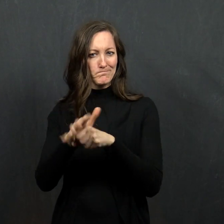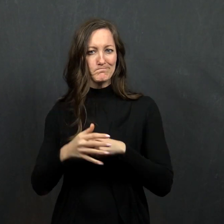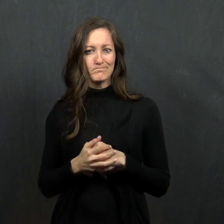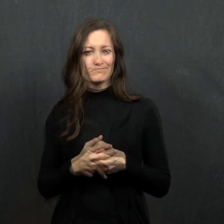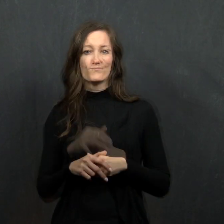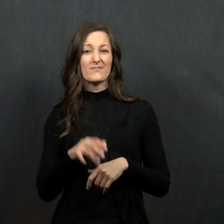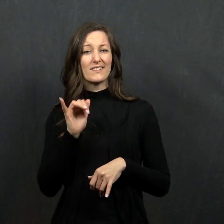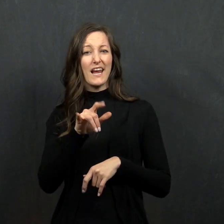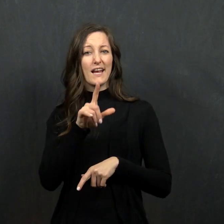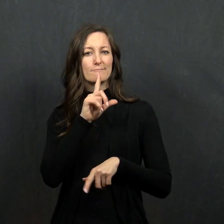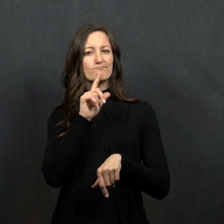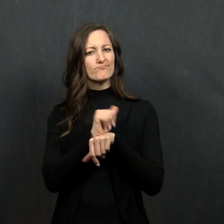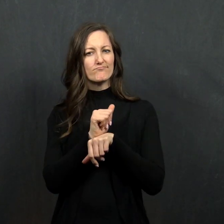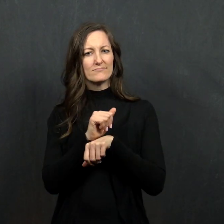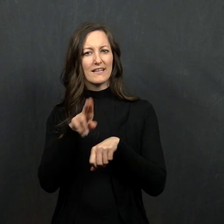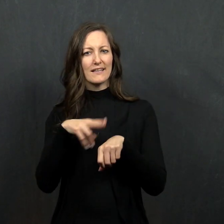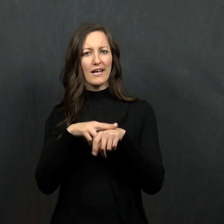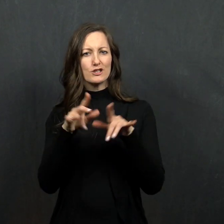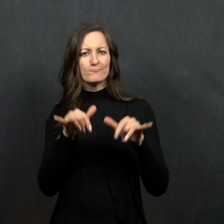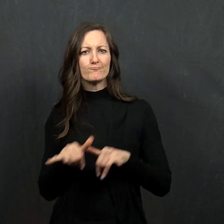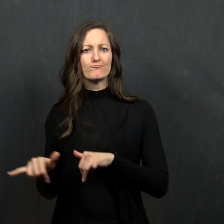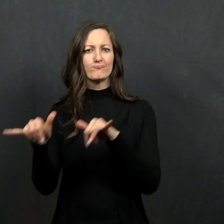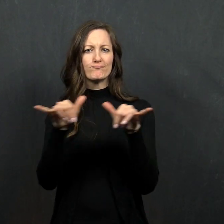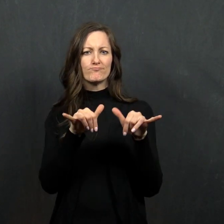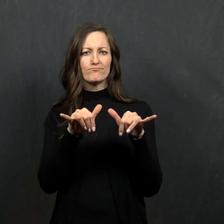This is part of a national trend.